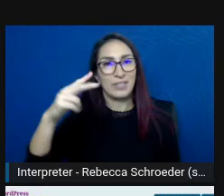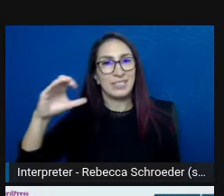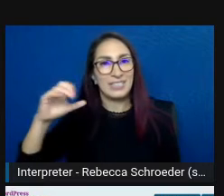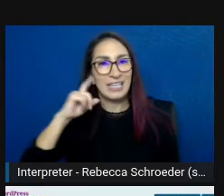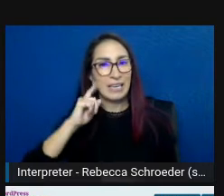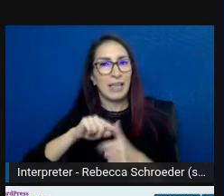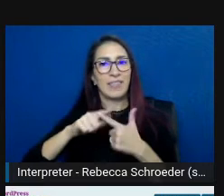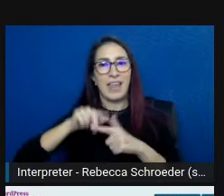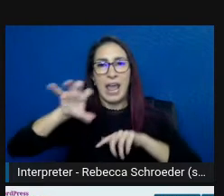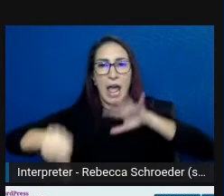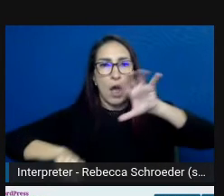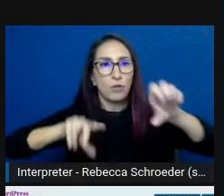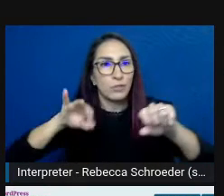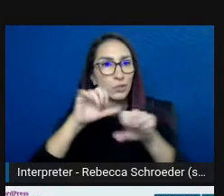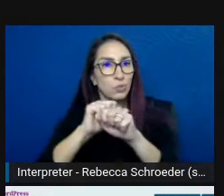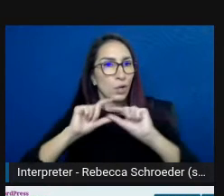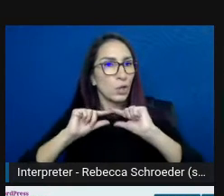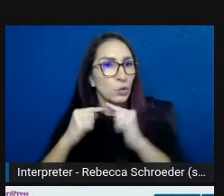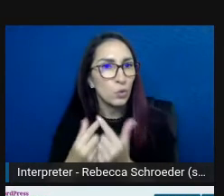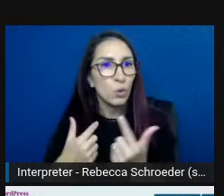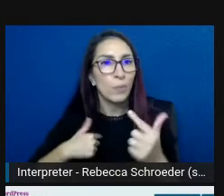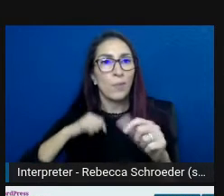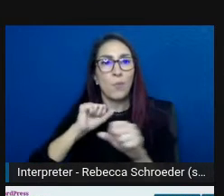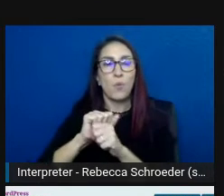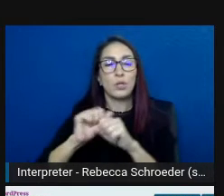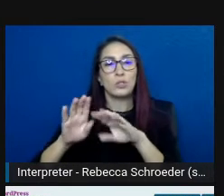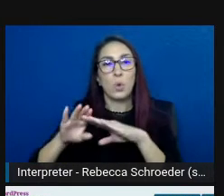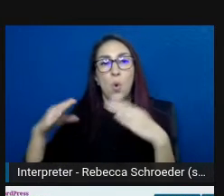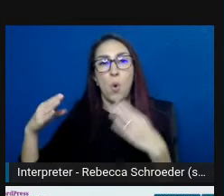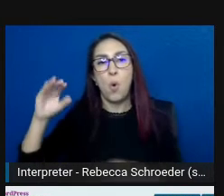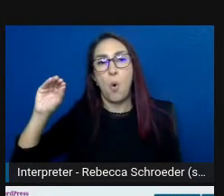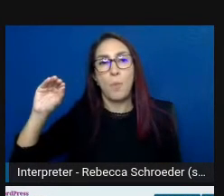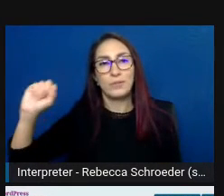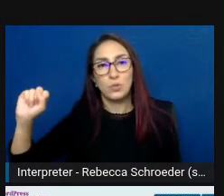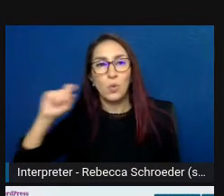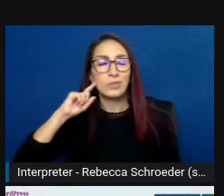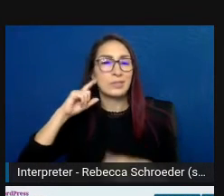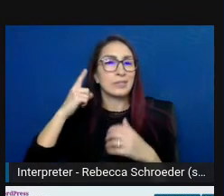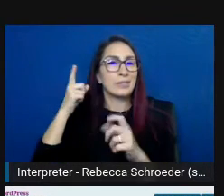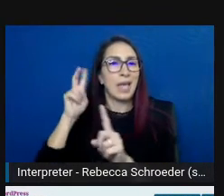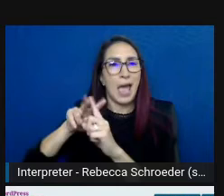I've worked with and on open-source applications for a long time